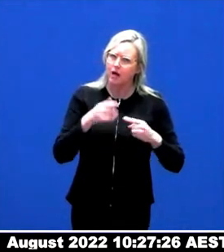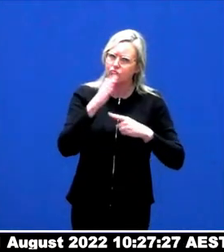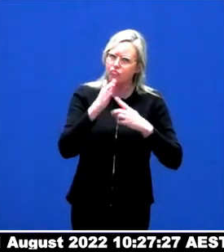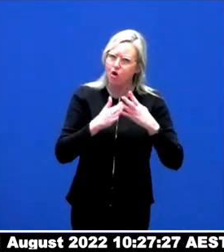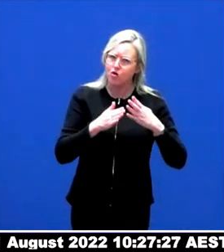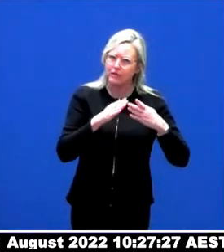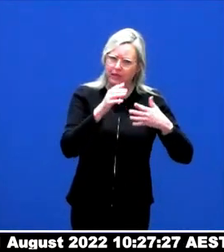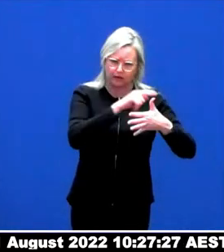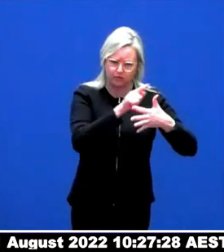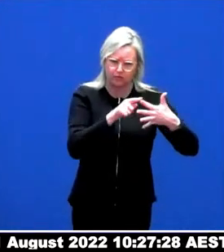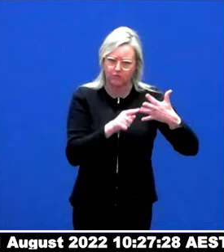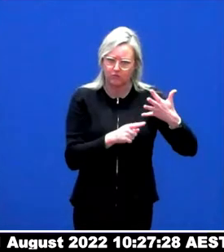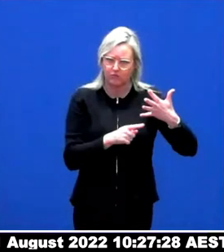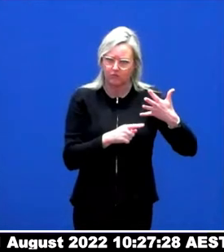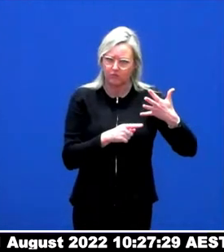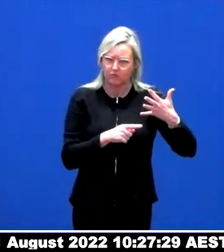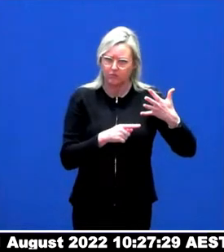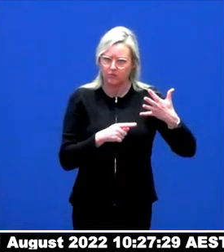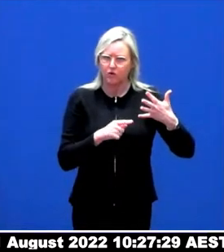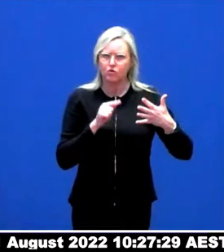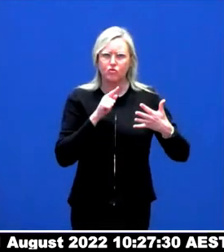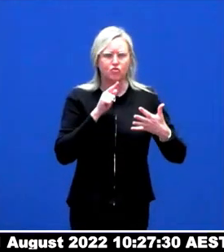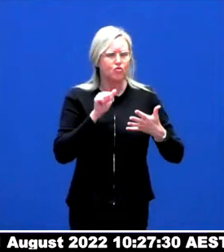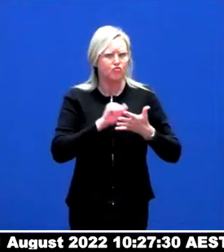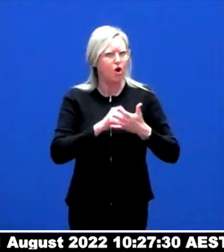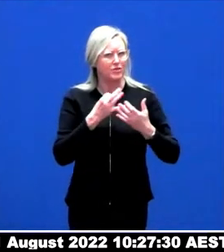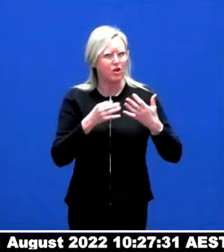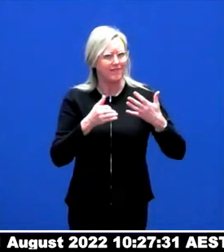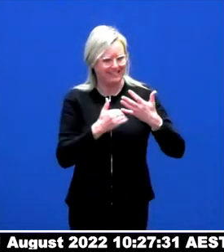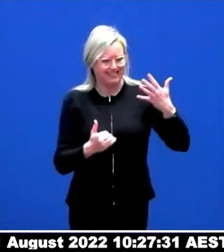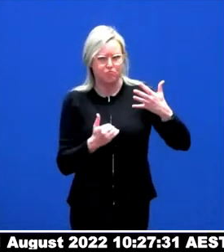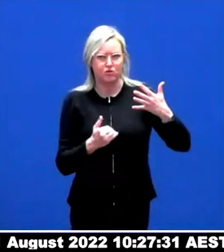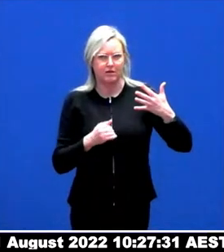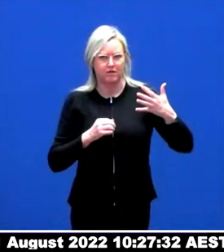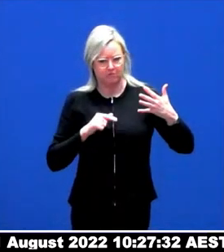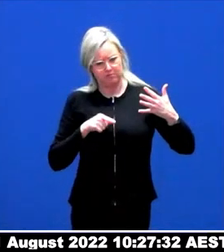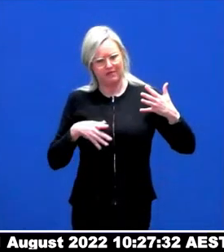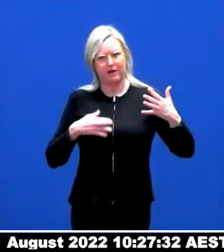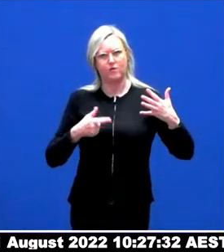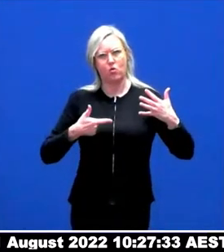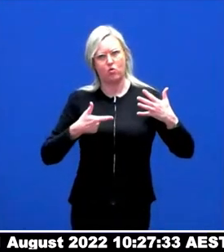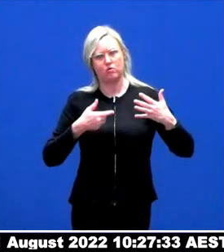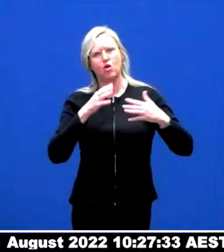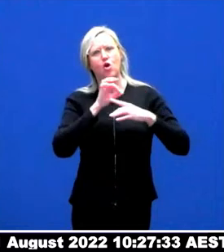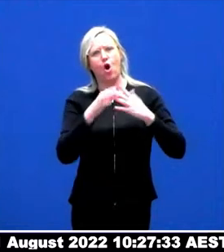Yes. MATTHEW FLAVEL: Yes, there is no separate flag. Do you accept that's a deficiency in the Agreement, not to have specific